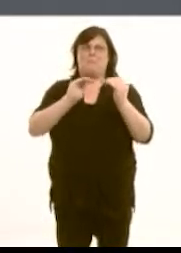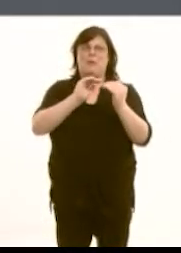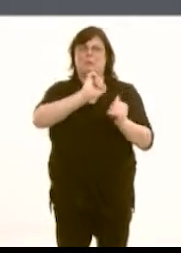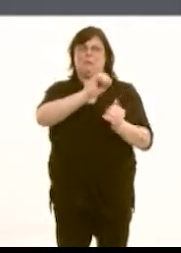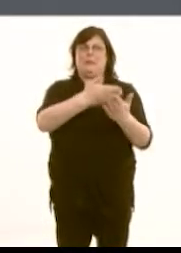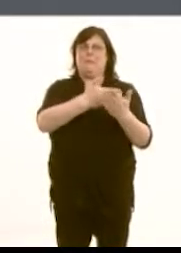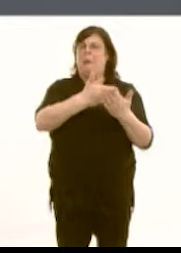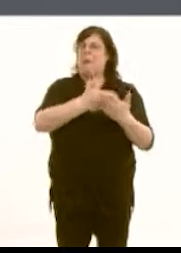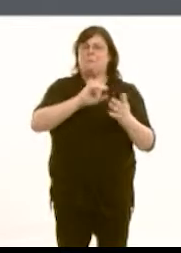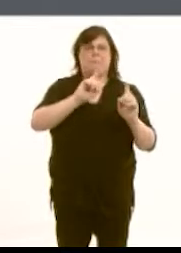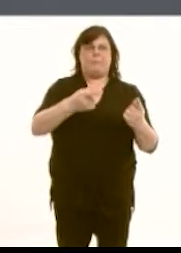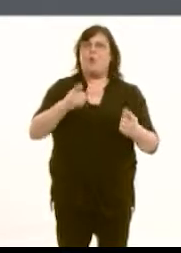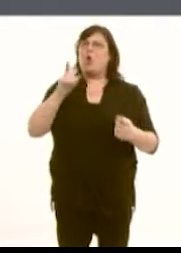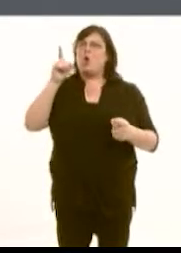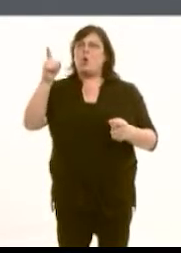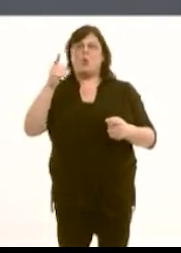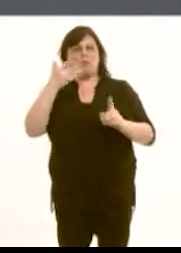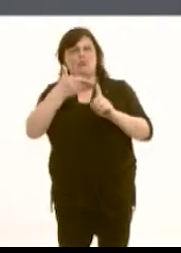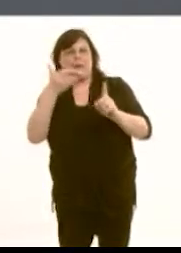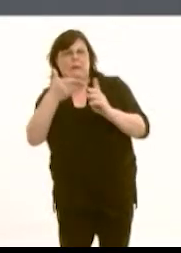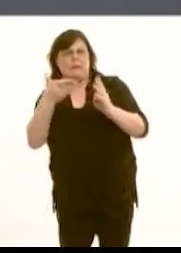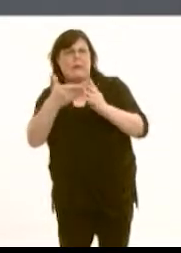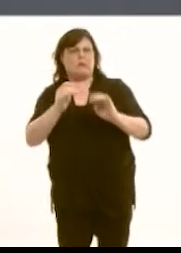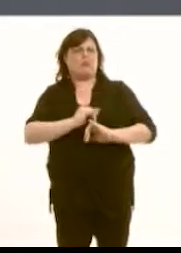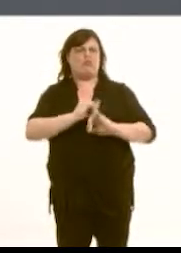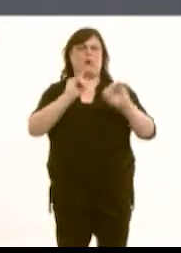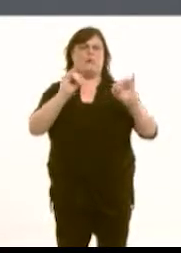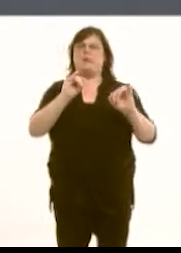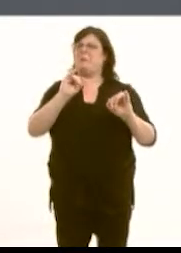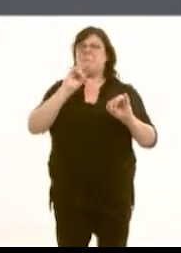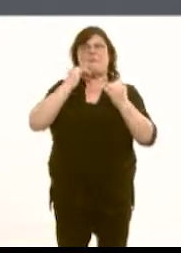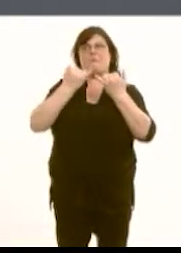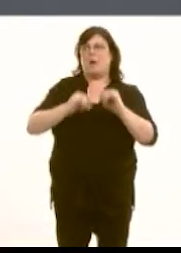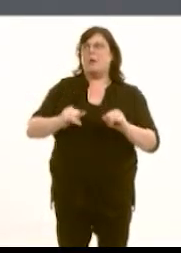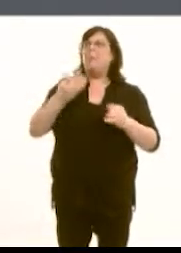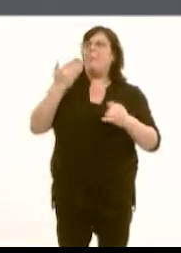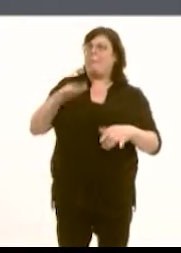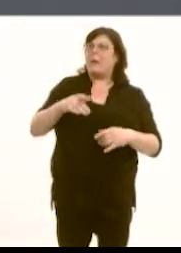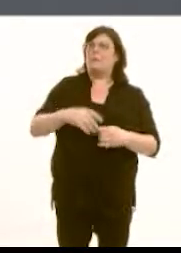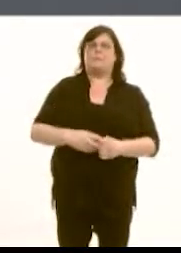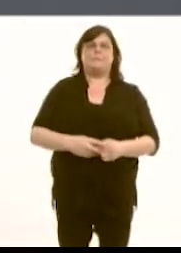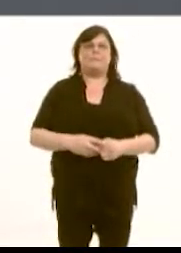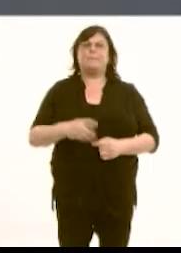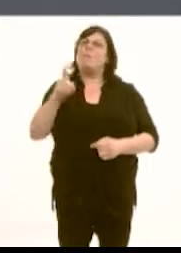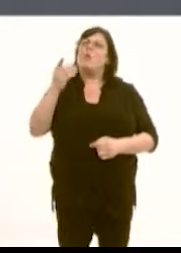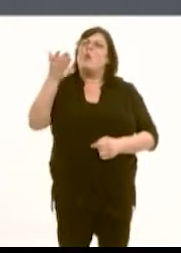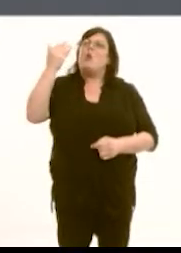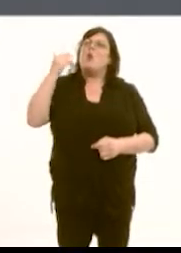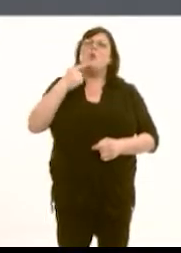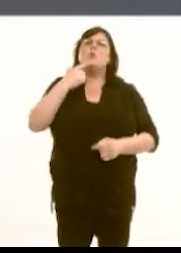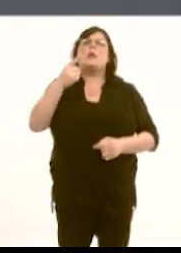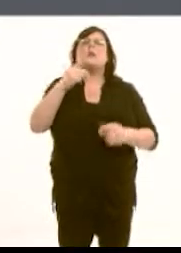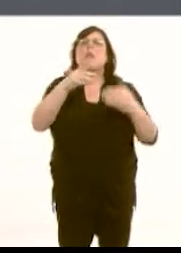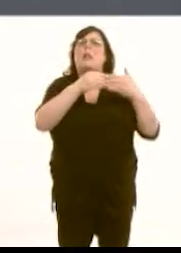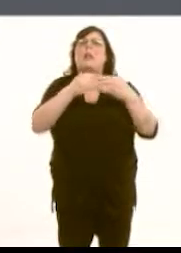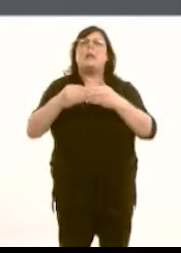Youíve failed to prevent it. Leanne Wood: Now, you said earlier on in answer to the leader of the Conservatives that morale